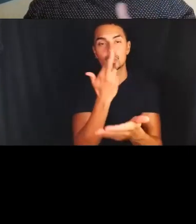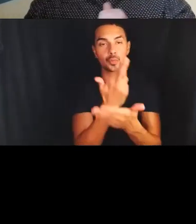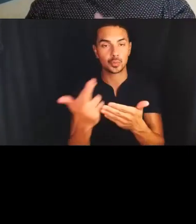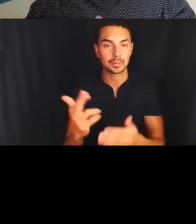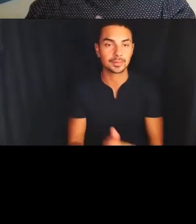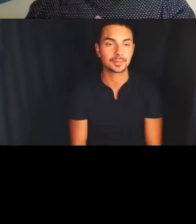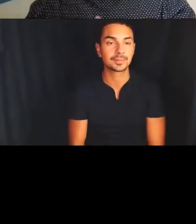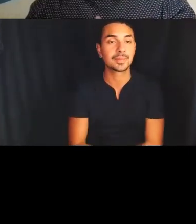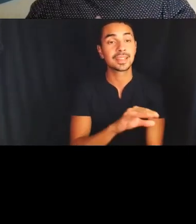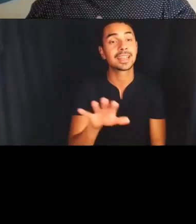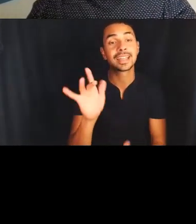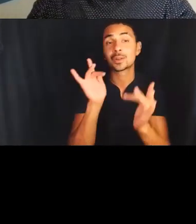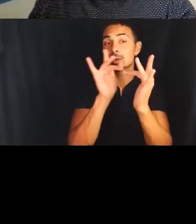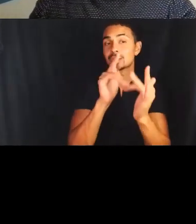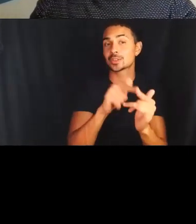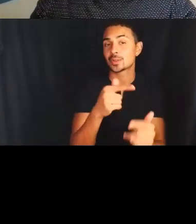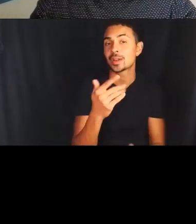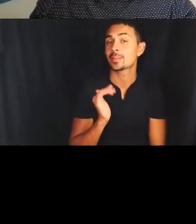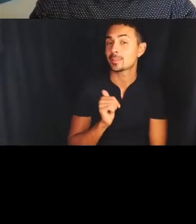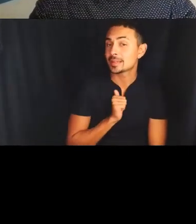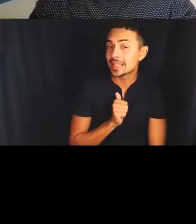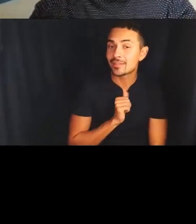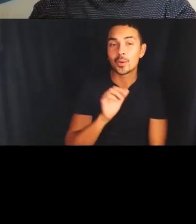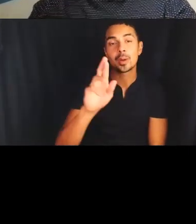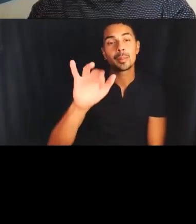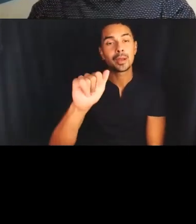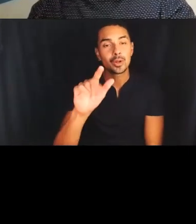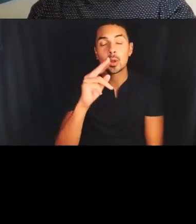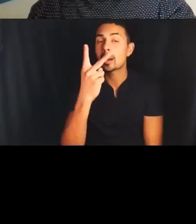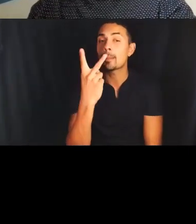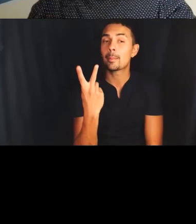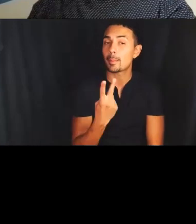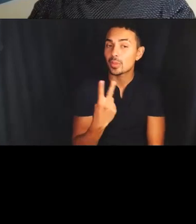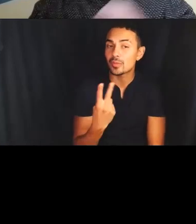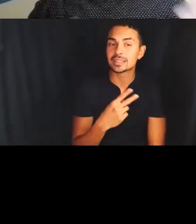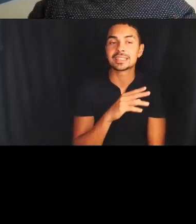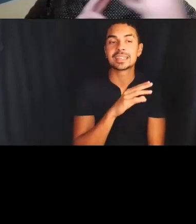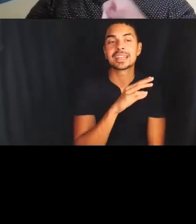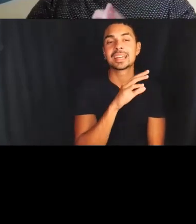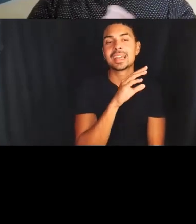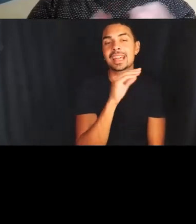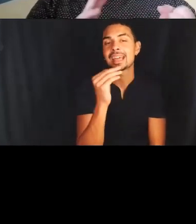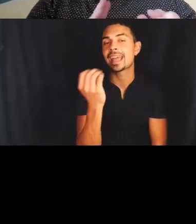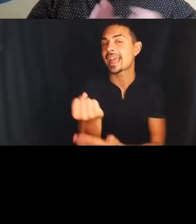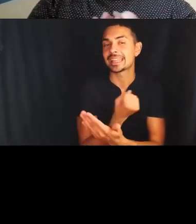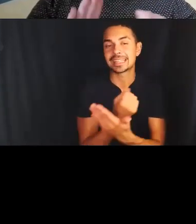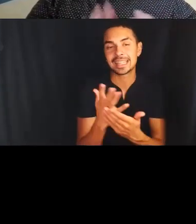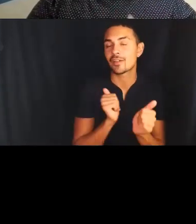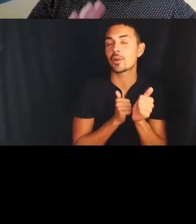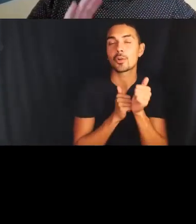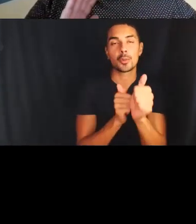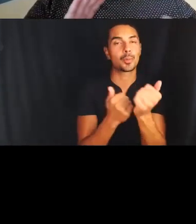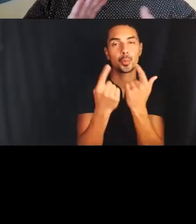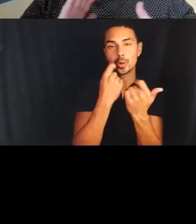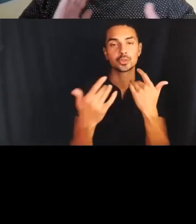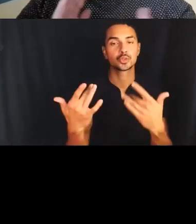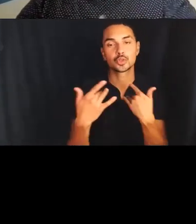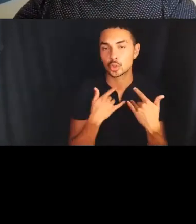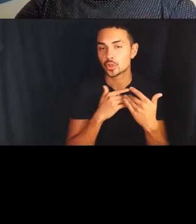and you can reach out to myself or michael or both of us about anything, follow-up questions, concerns,